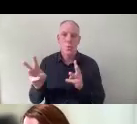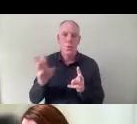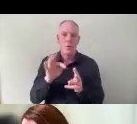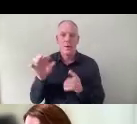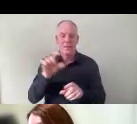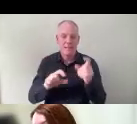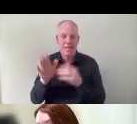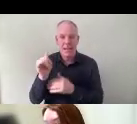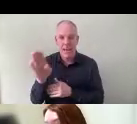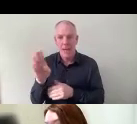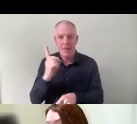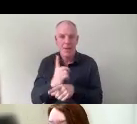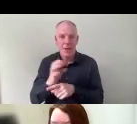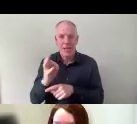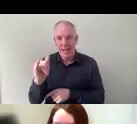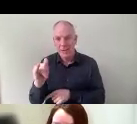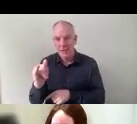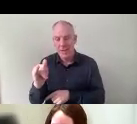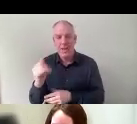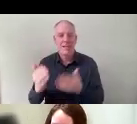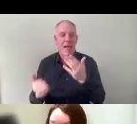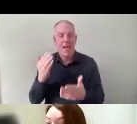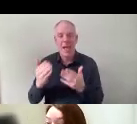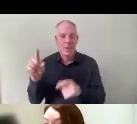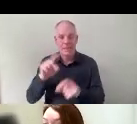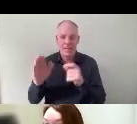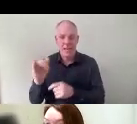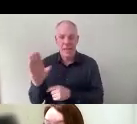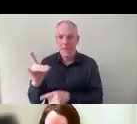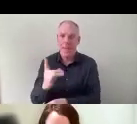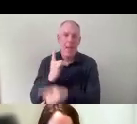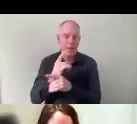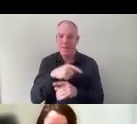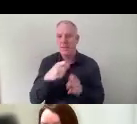Gallery and how it has really impacted this project on Mazzolino.